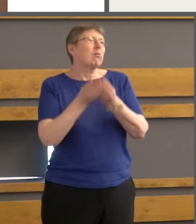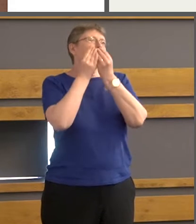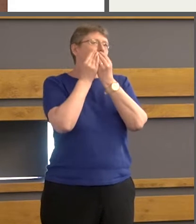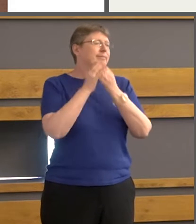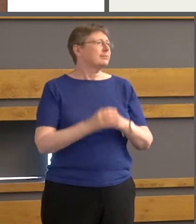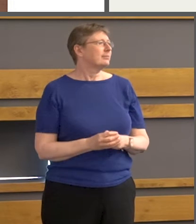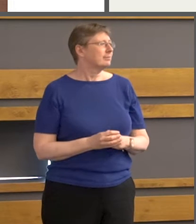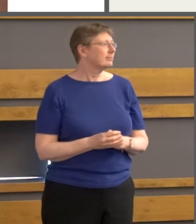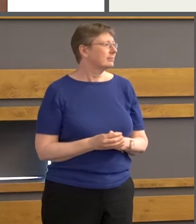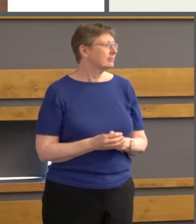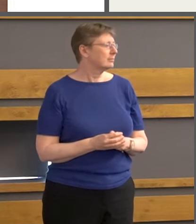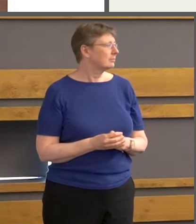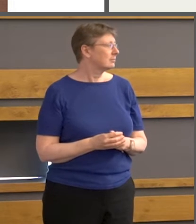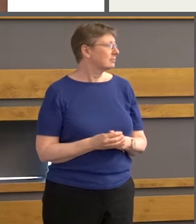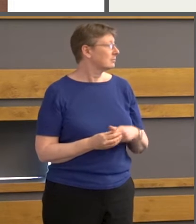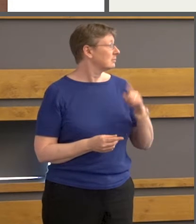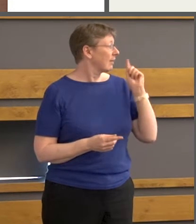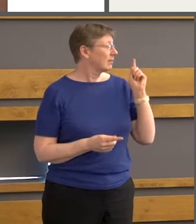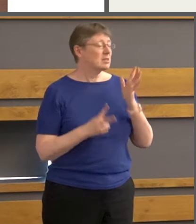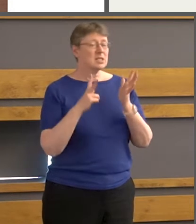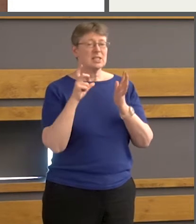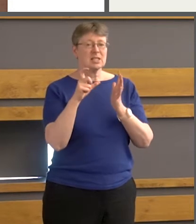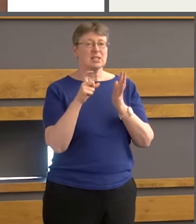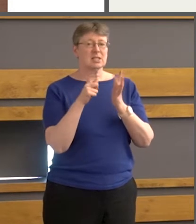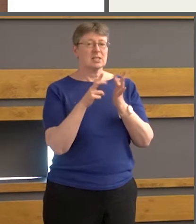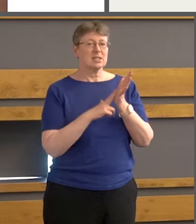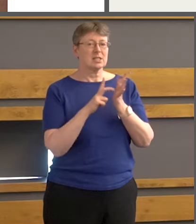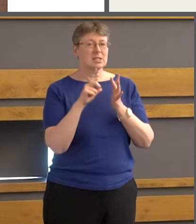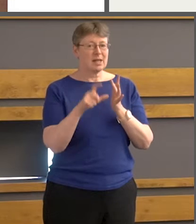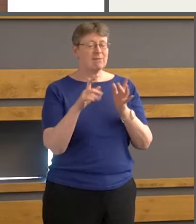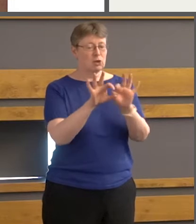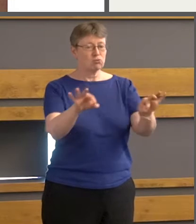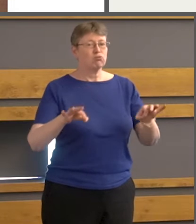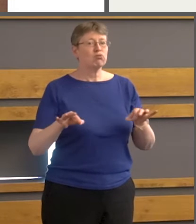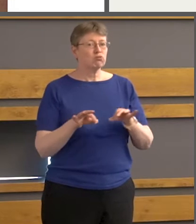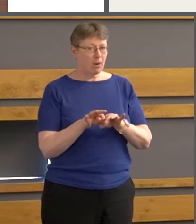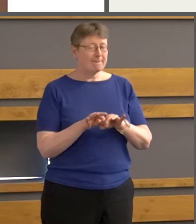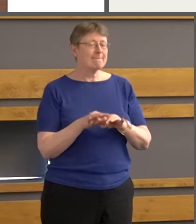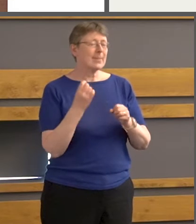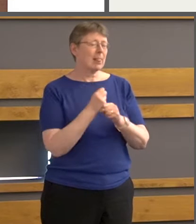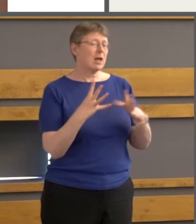So this is the Civic Room on the High Street in Glasgow in the former British Linen Bank.